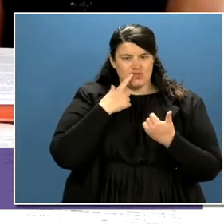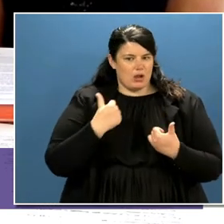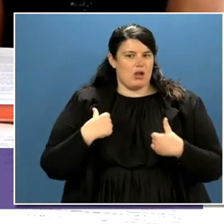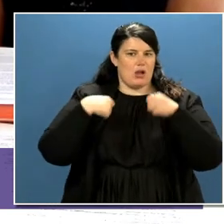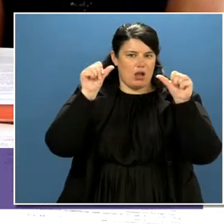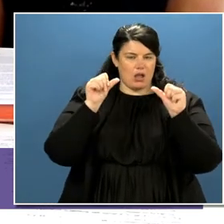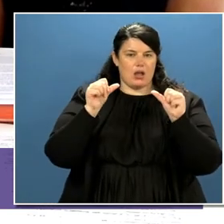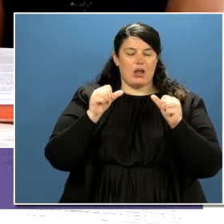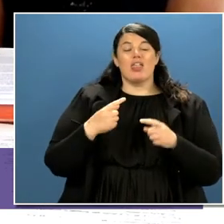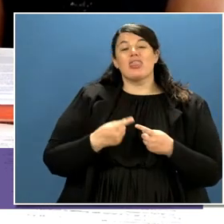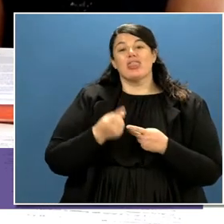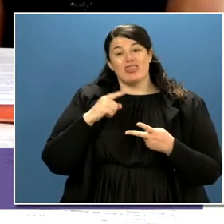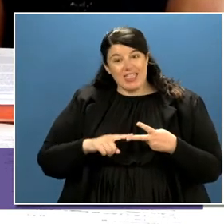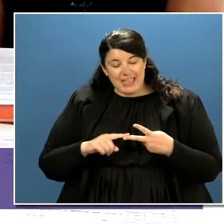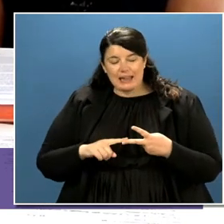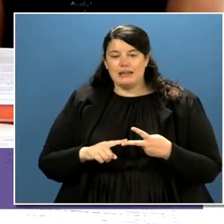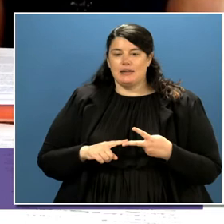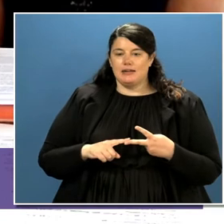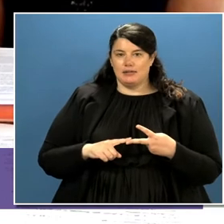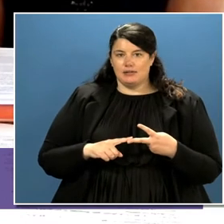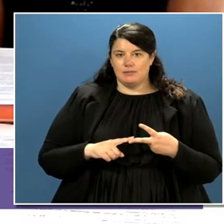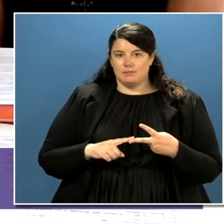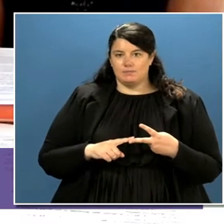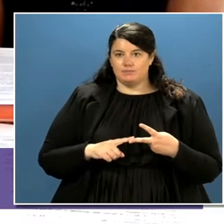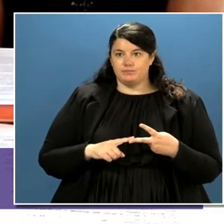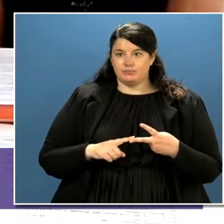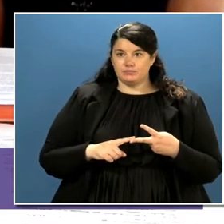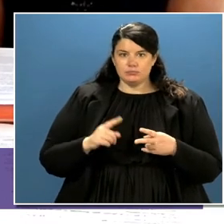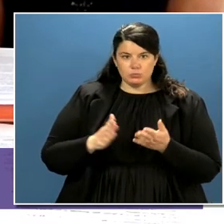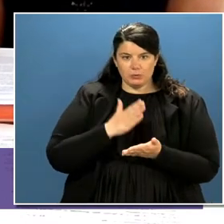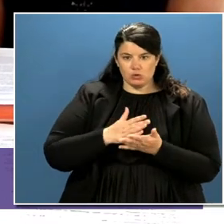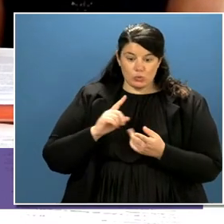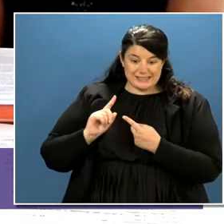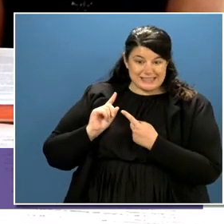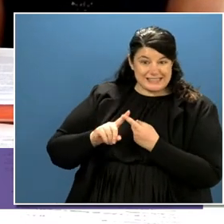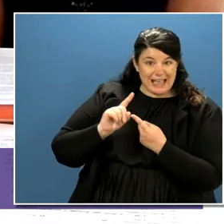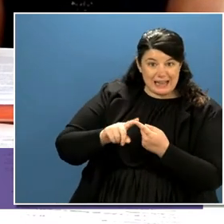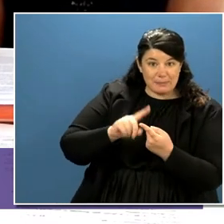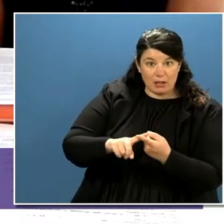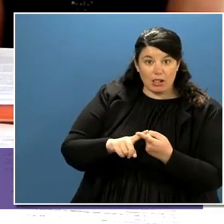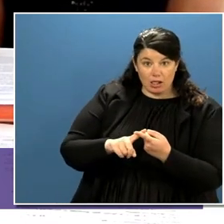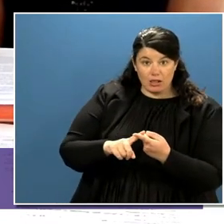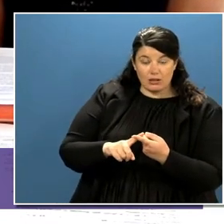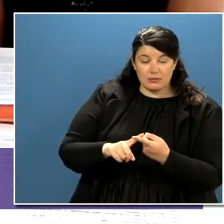And then next, for it to be sustainable and for the longevity of it, is to